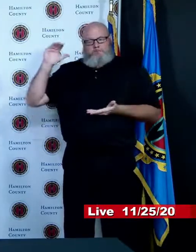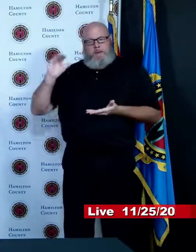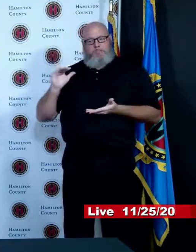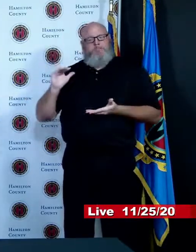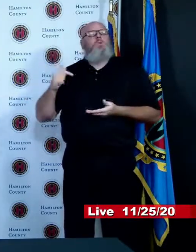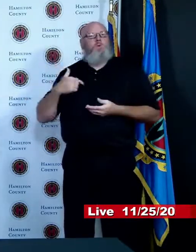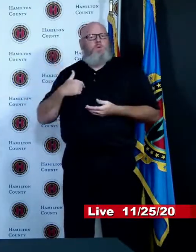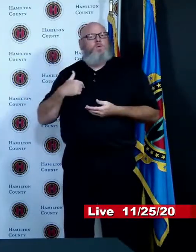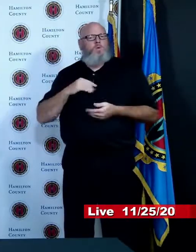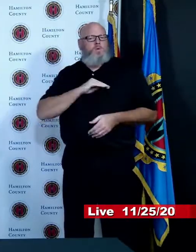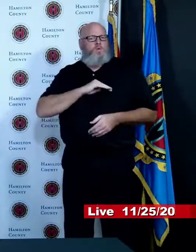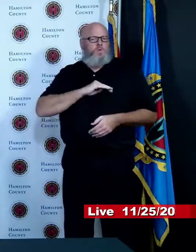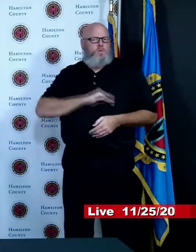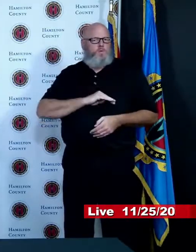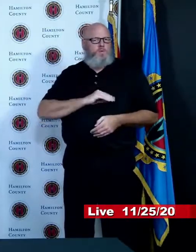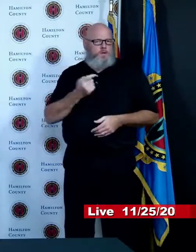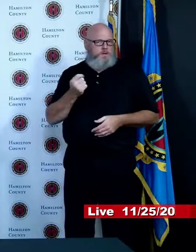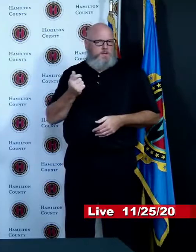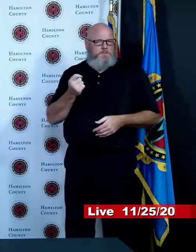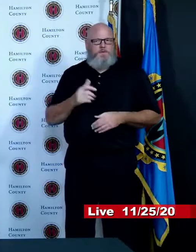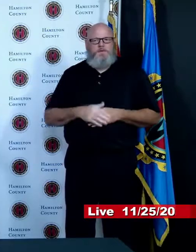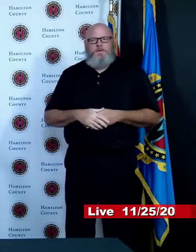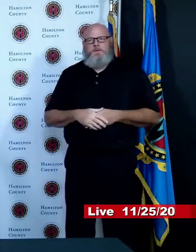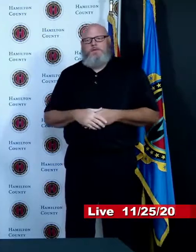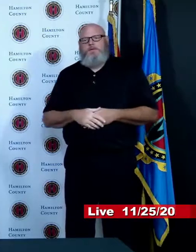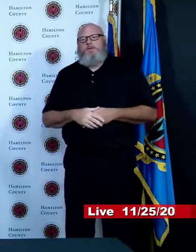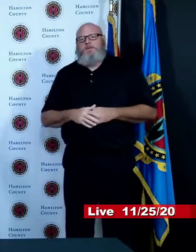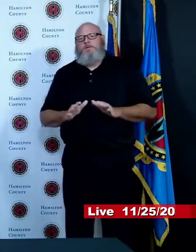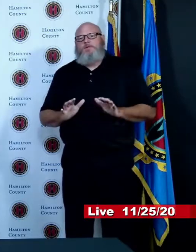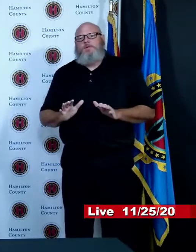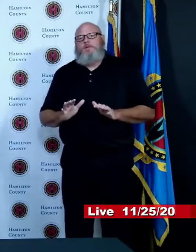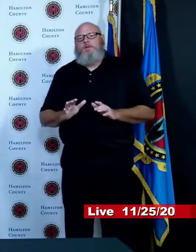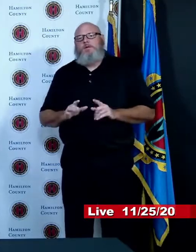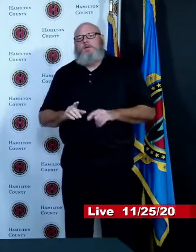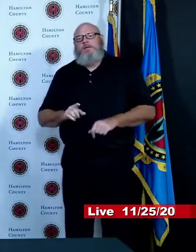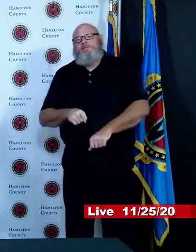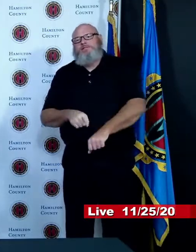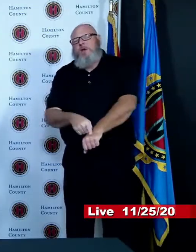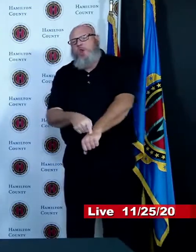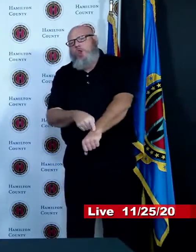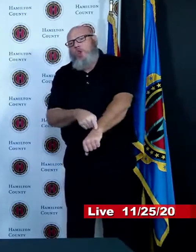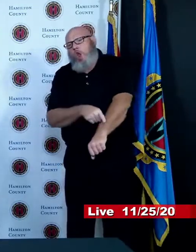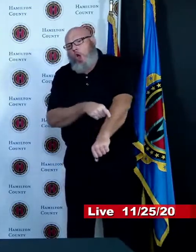you know we've had a really long month and so while I'm very optimistic that we've started to